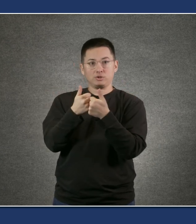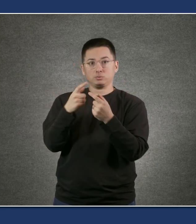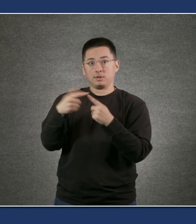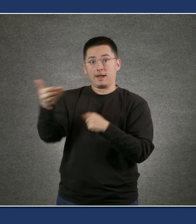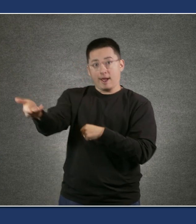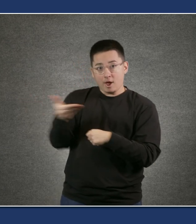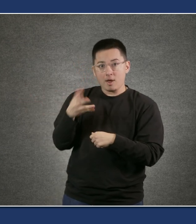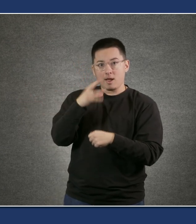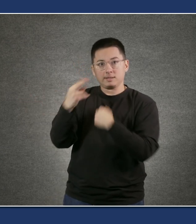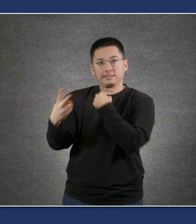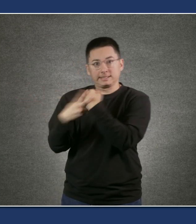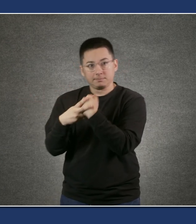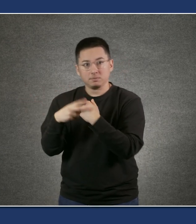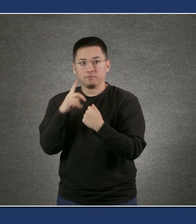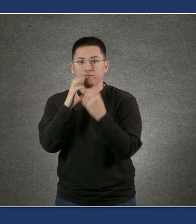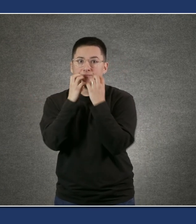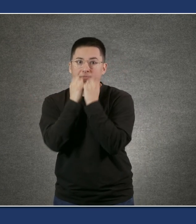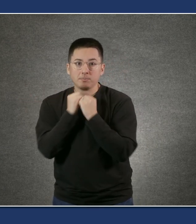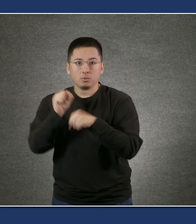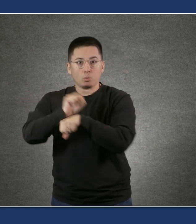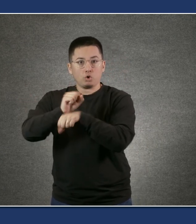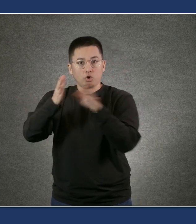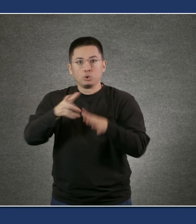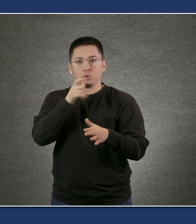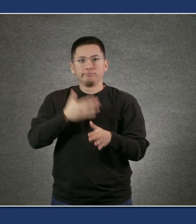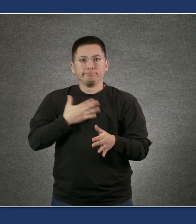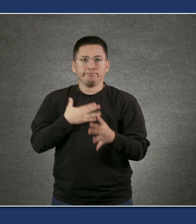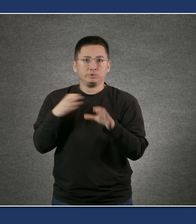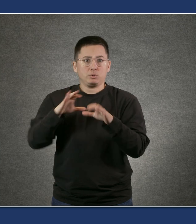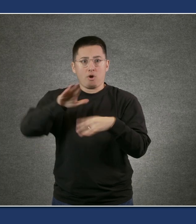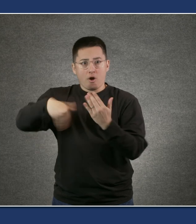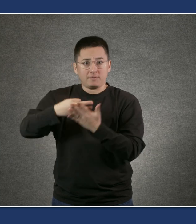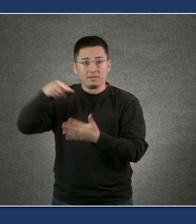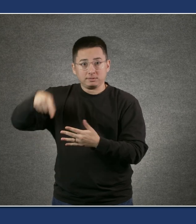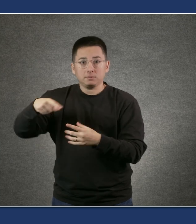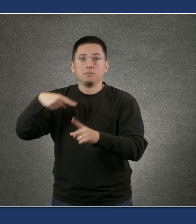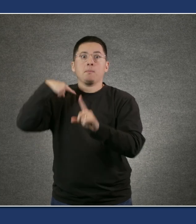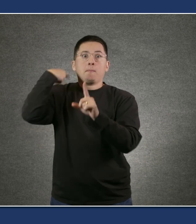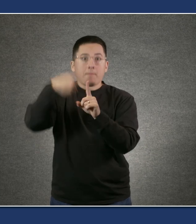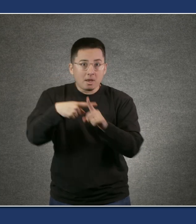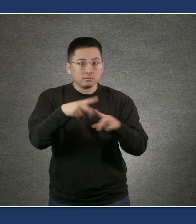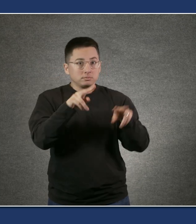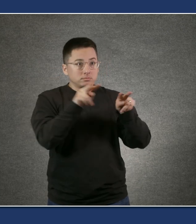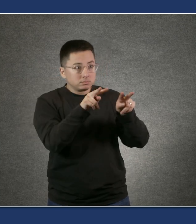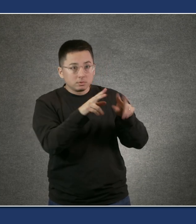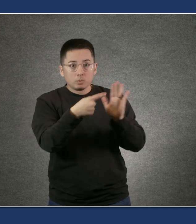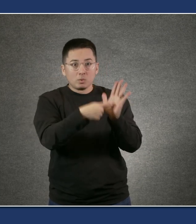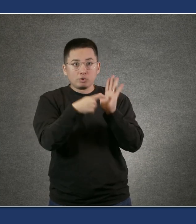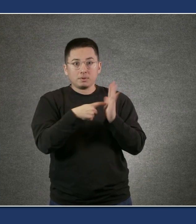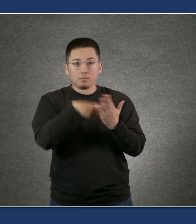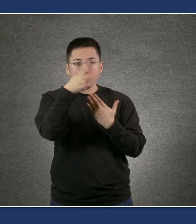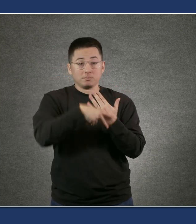requirements of the program. And finally, on top of everything else, five, the additional challenge agencies